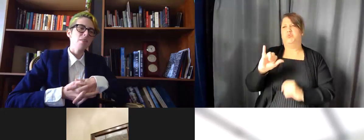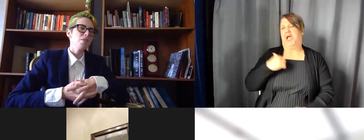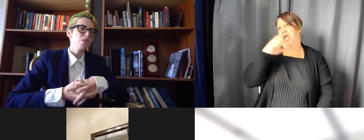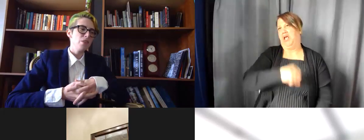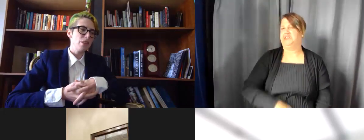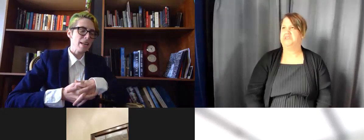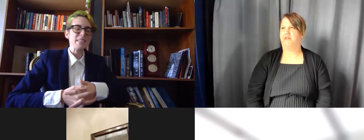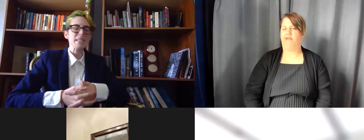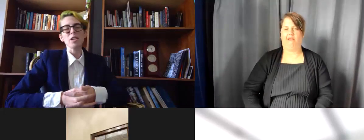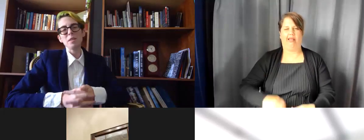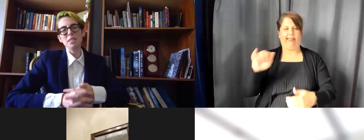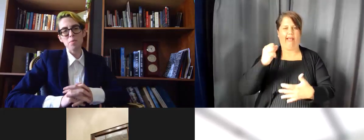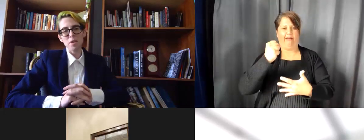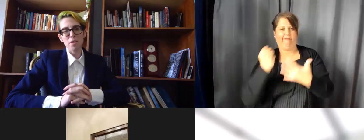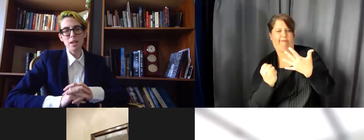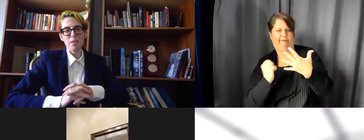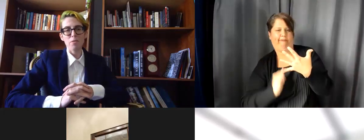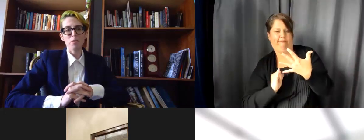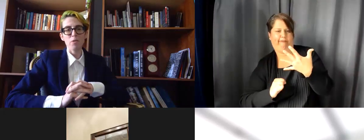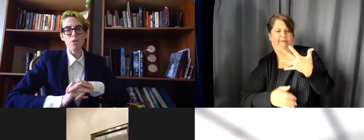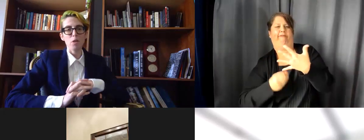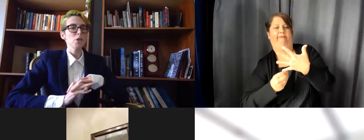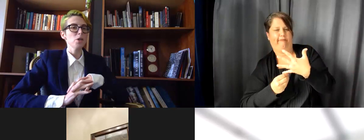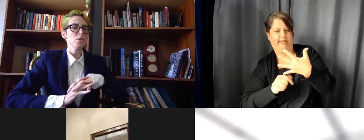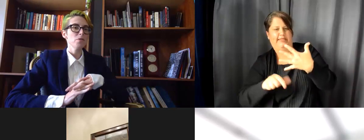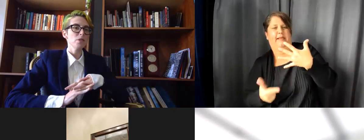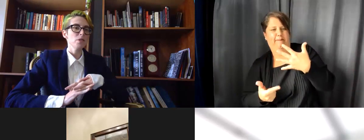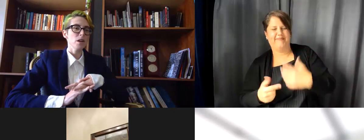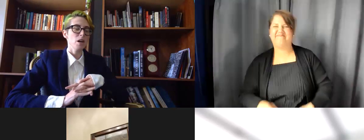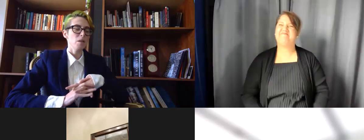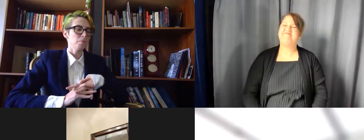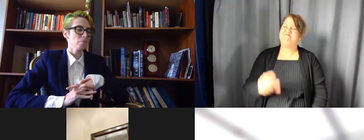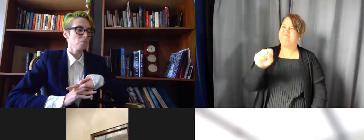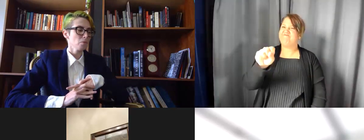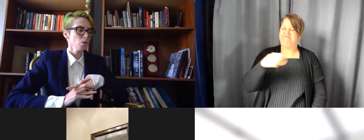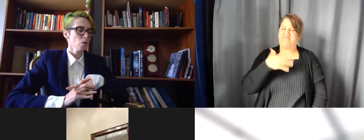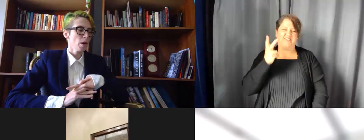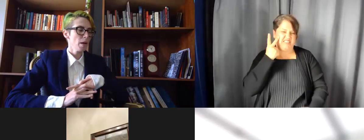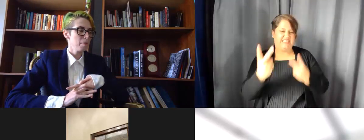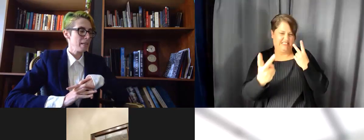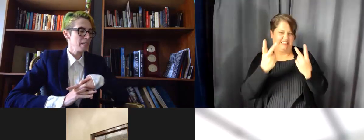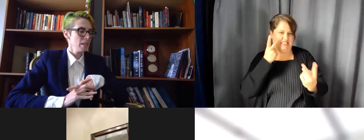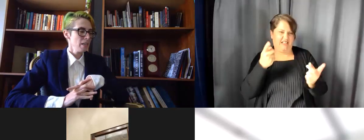Farrah Garland: that has definitely been something that I've observed Farrah Garland: quite a bit.